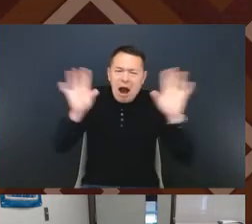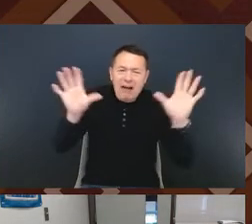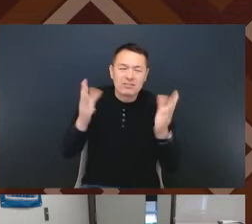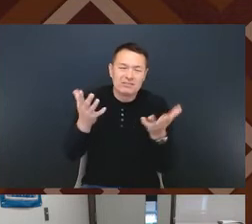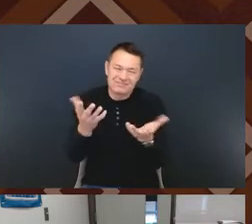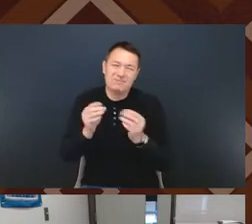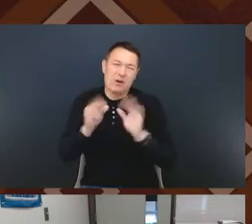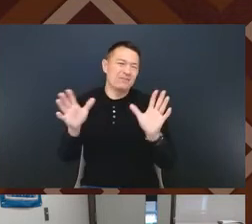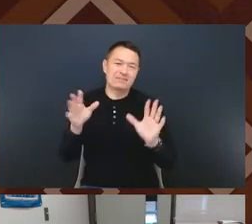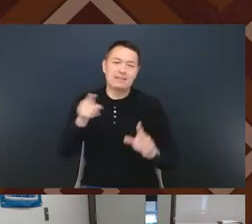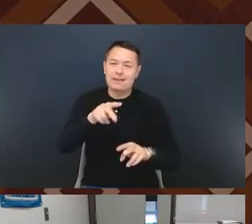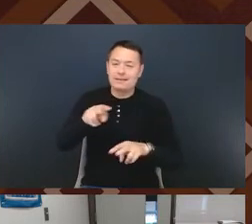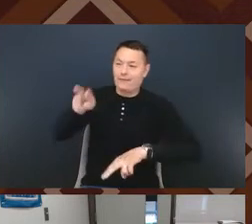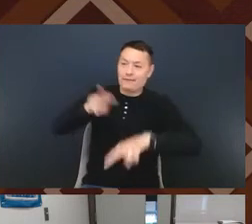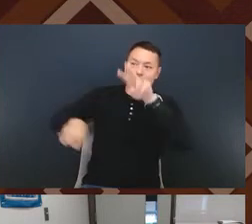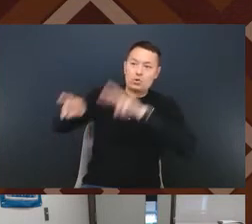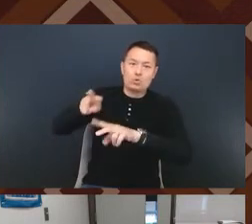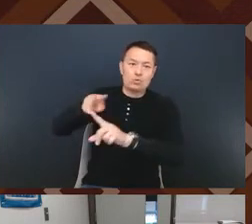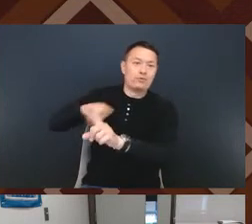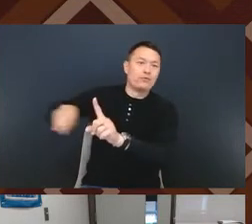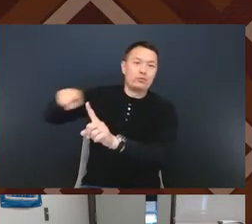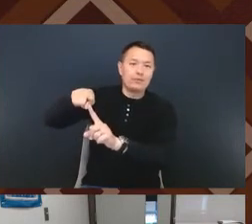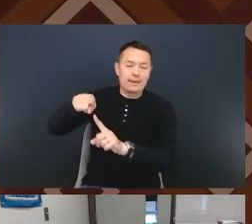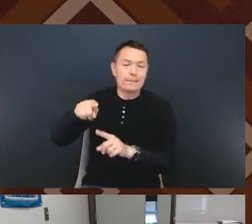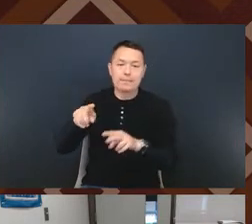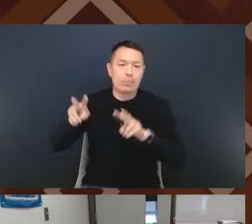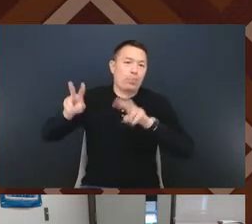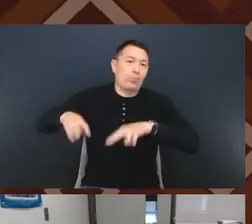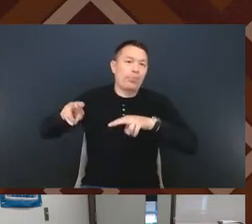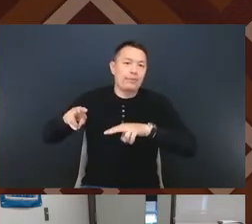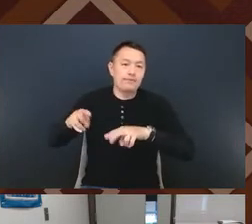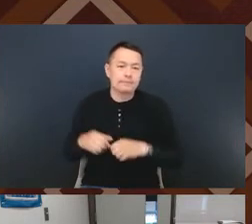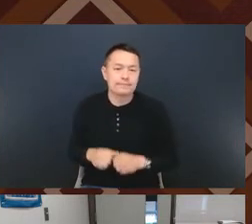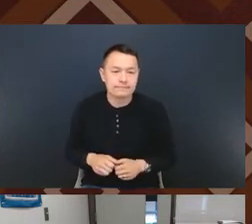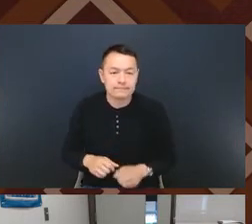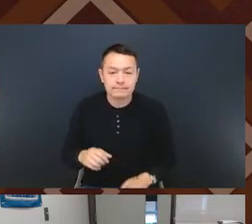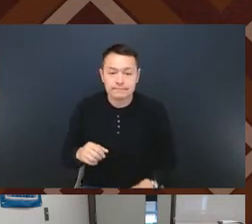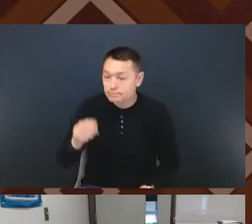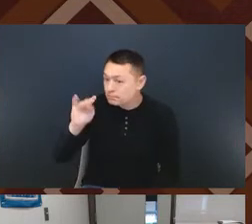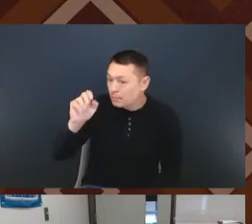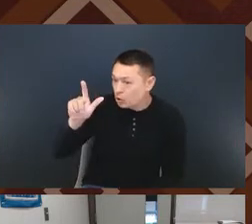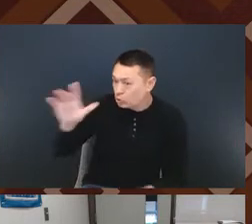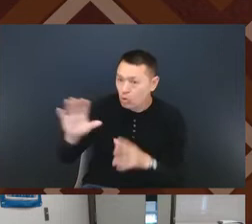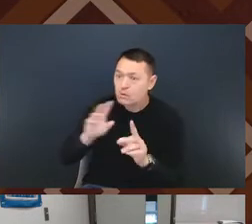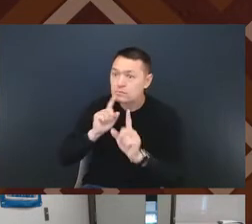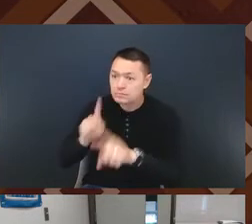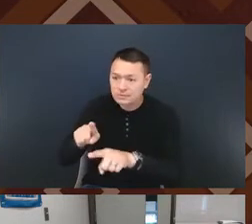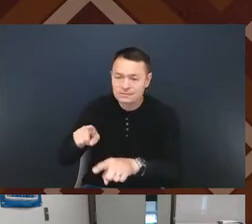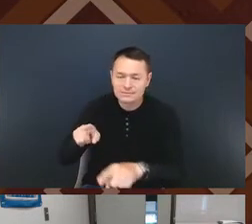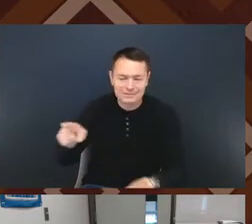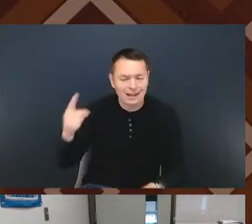Michael, on your response, I agree with you 100% that basically if you say